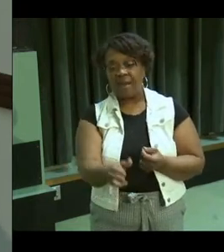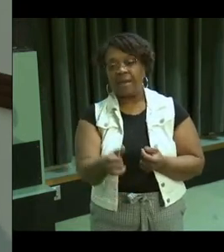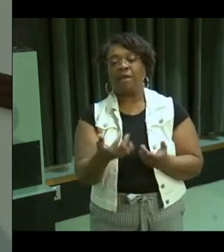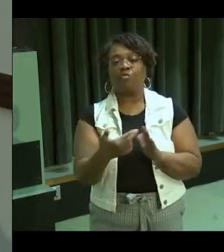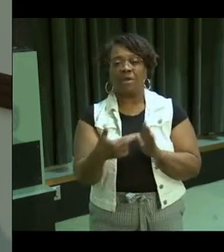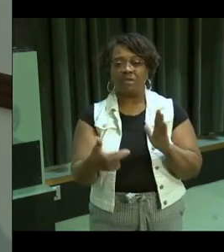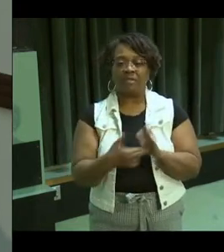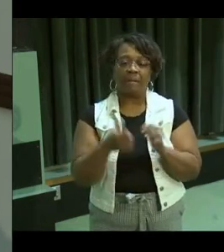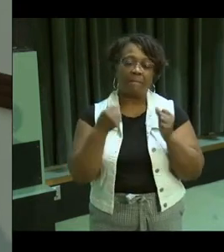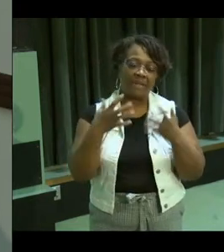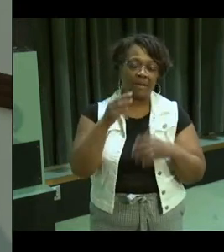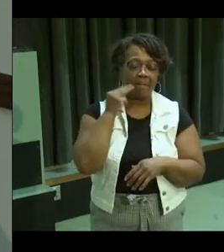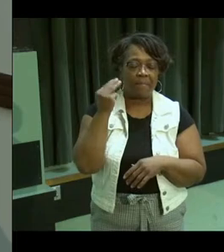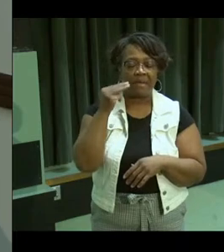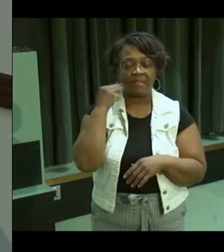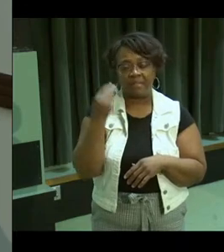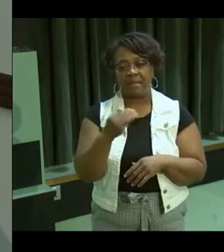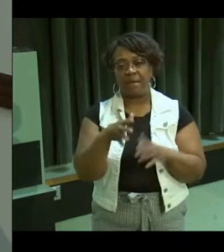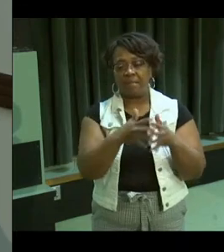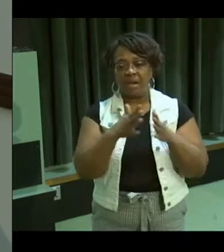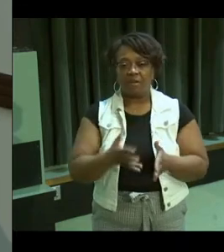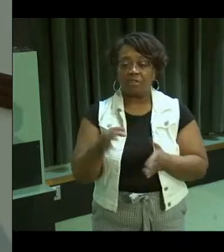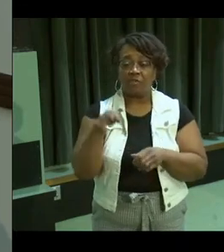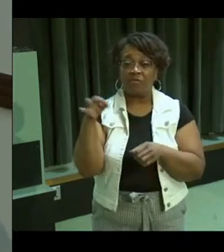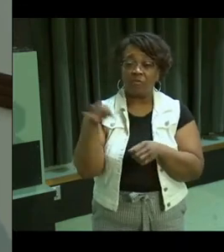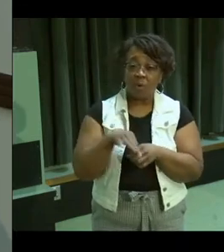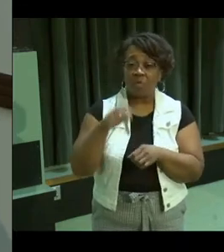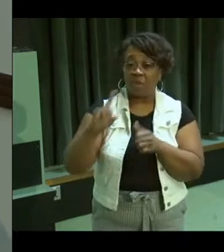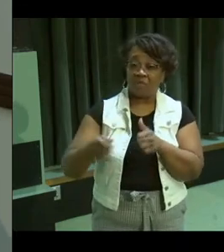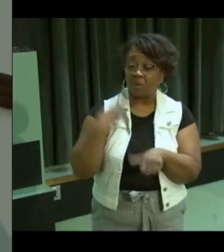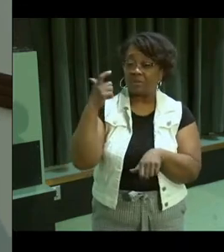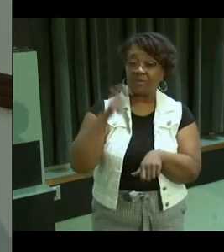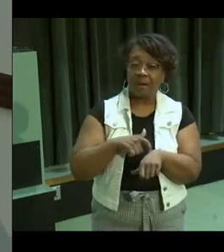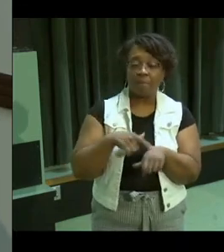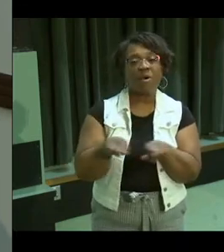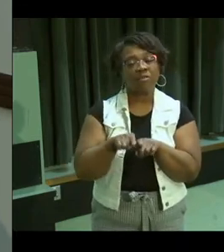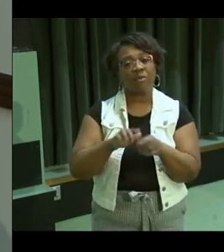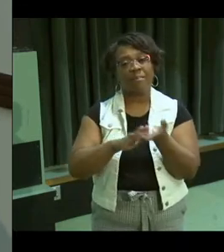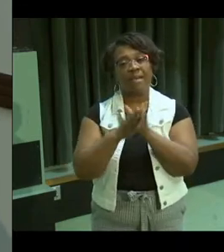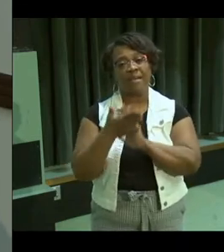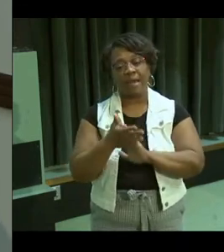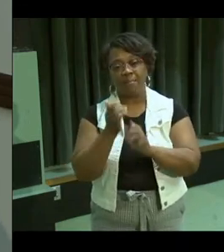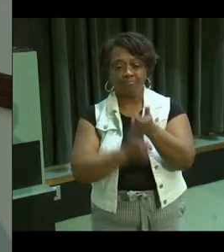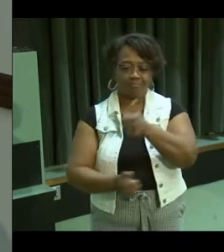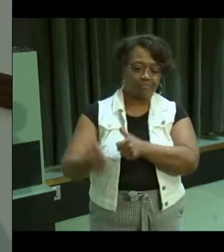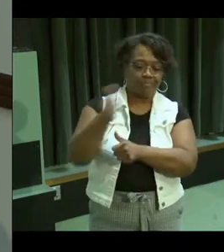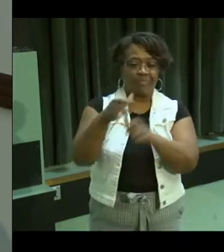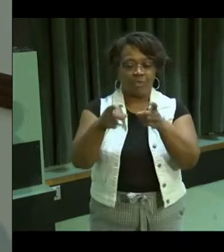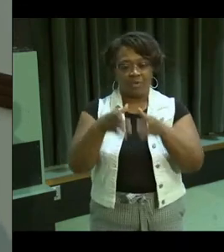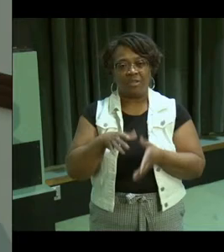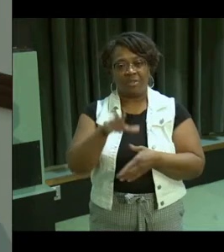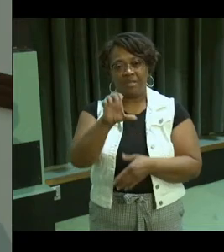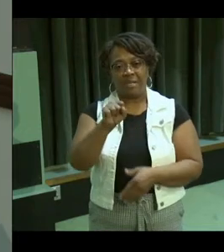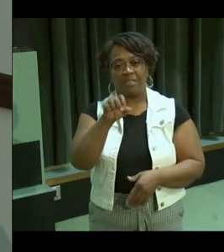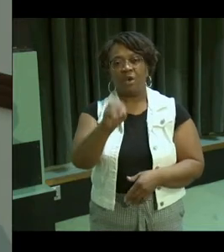registered thousands of Mexican Americans to vote for the first